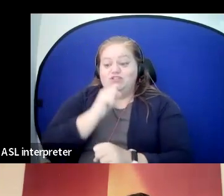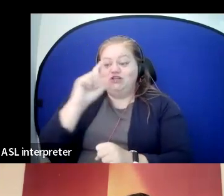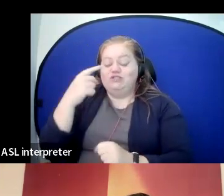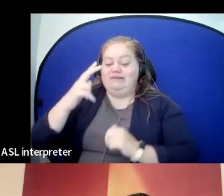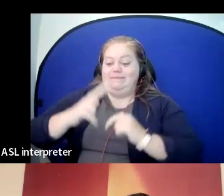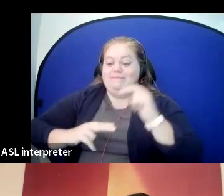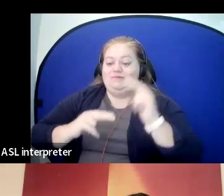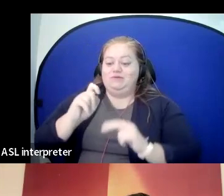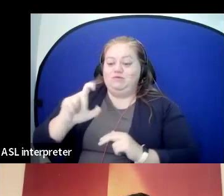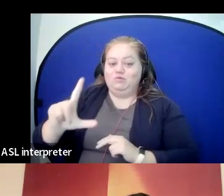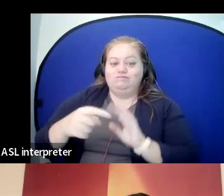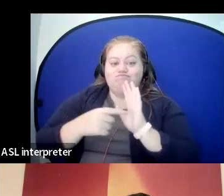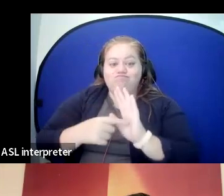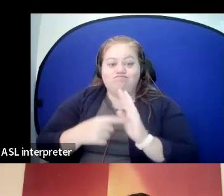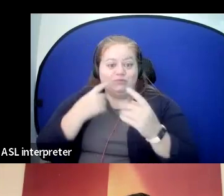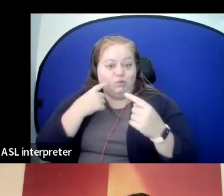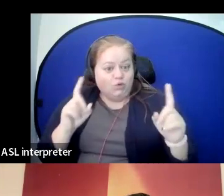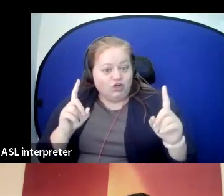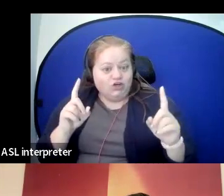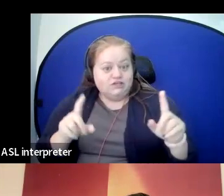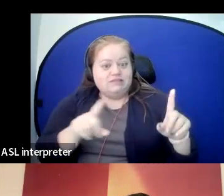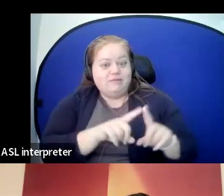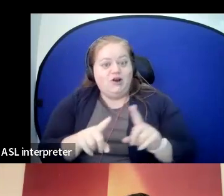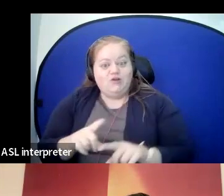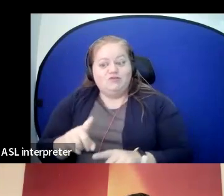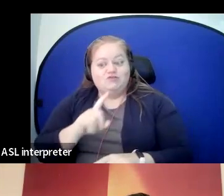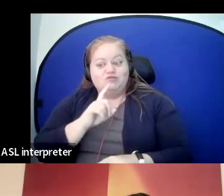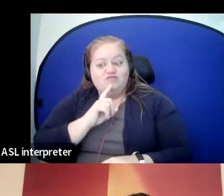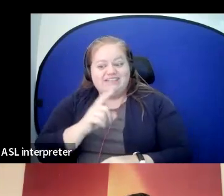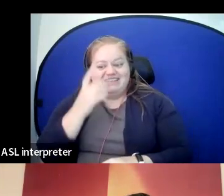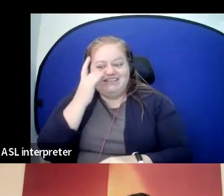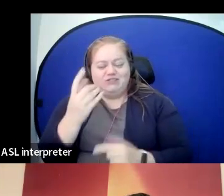and demonstrating that it works but also finding really interesting new use cases that we had never